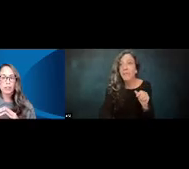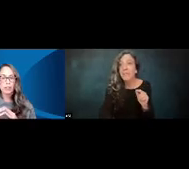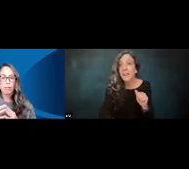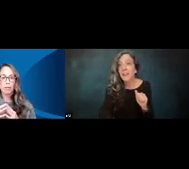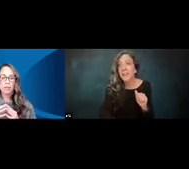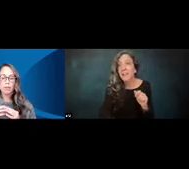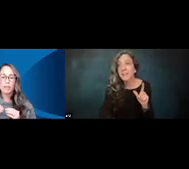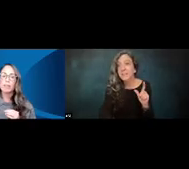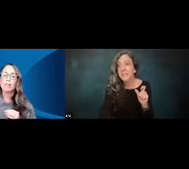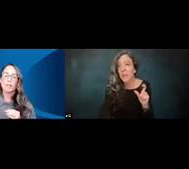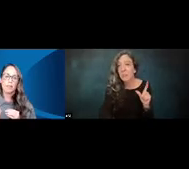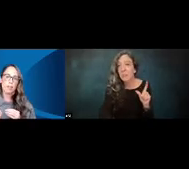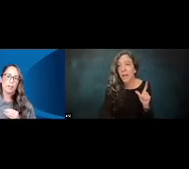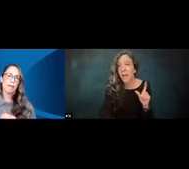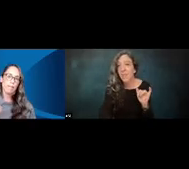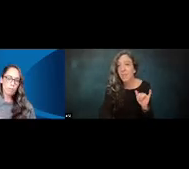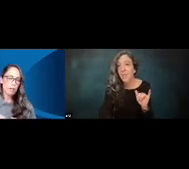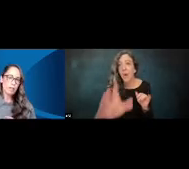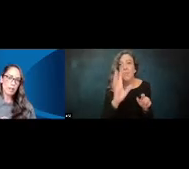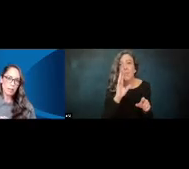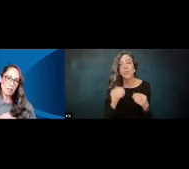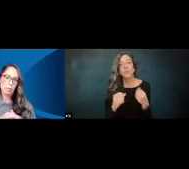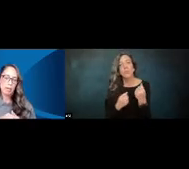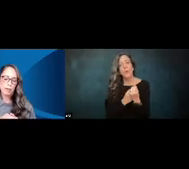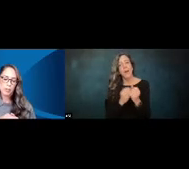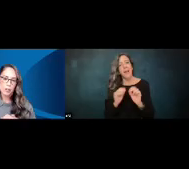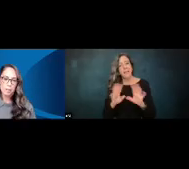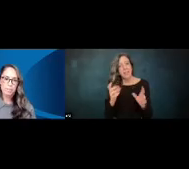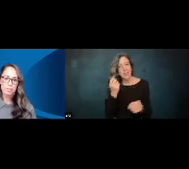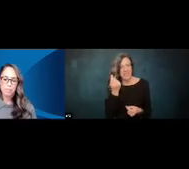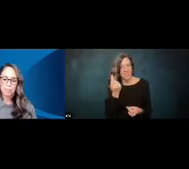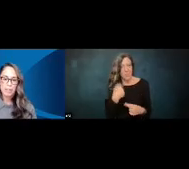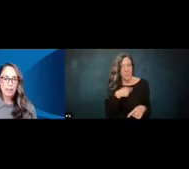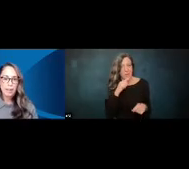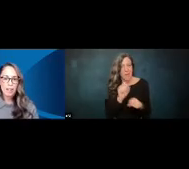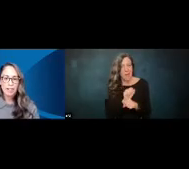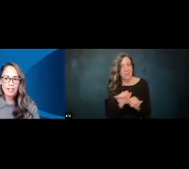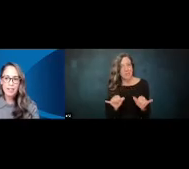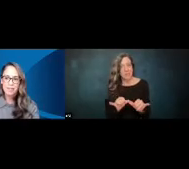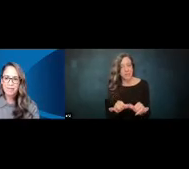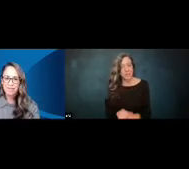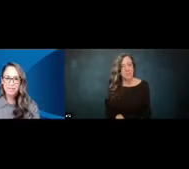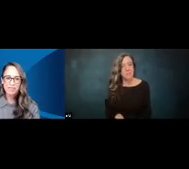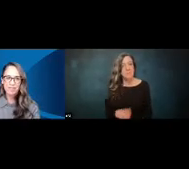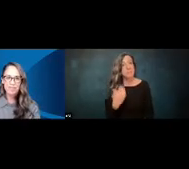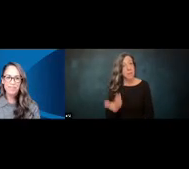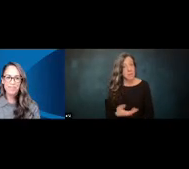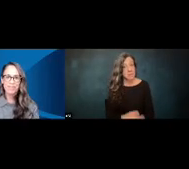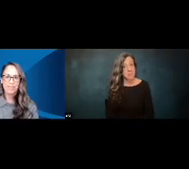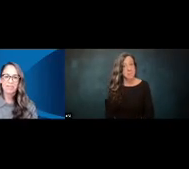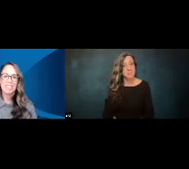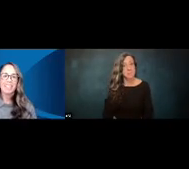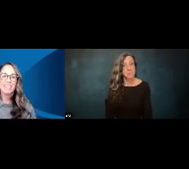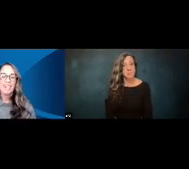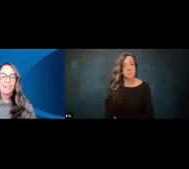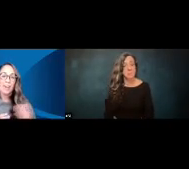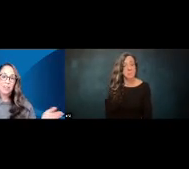this section supports a clear understanding of what exactly is being measured. Next slide.